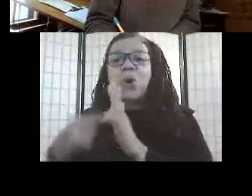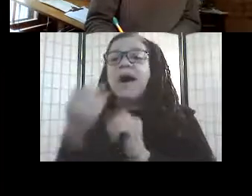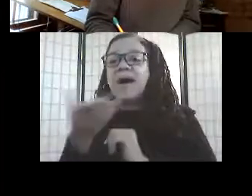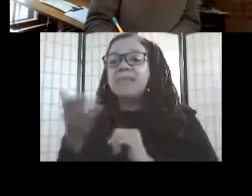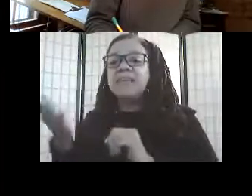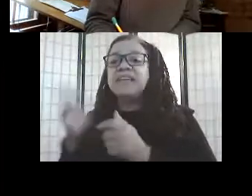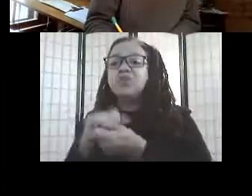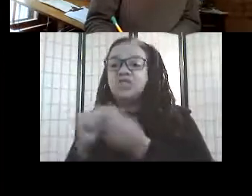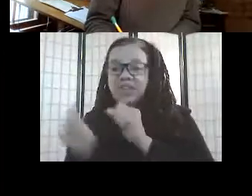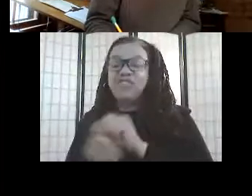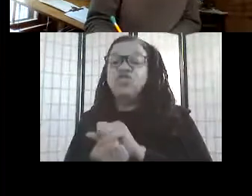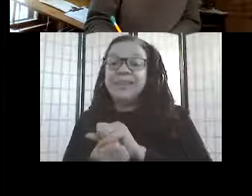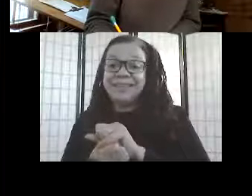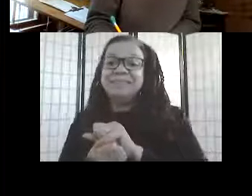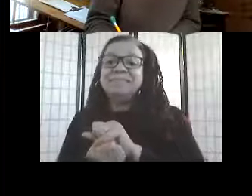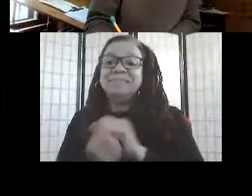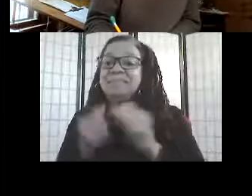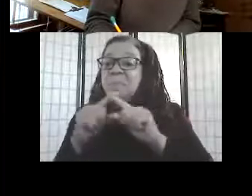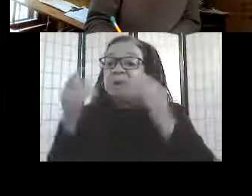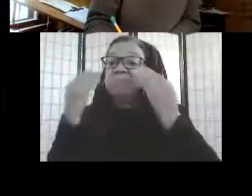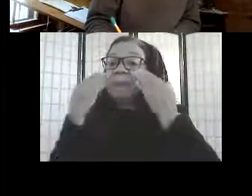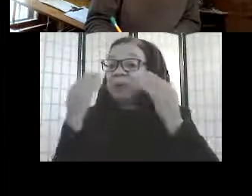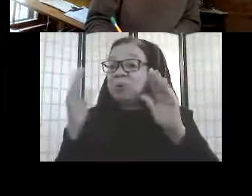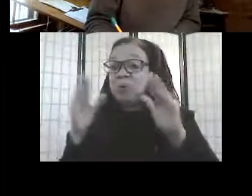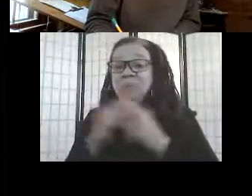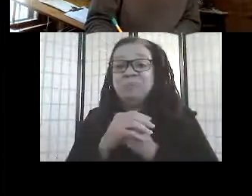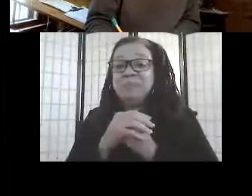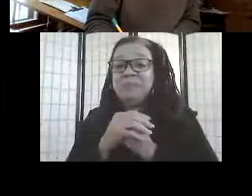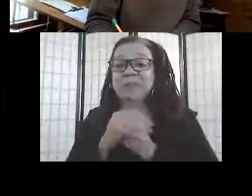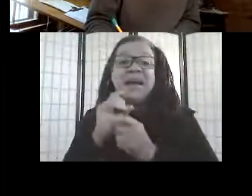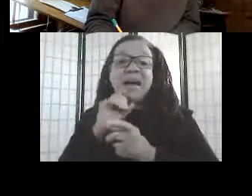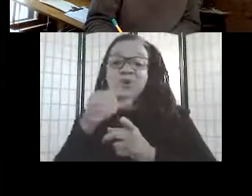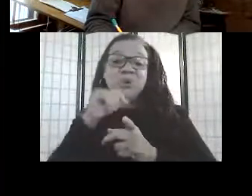But uh, I don't know, I'm sure he wasn't shaving for for a week or more,